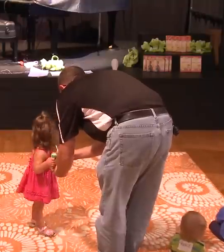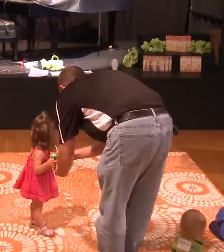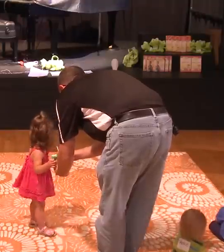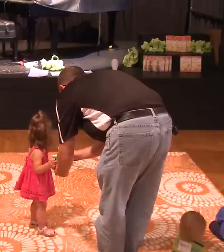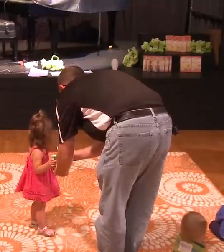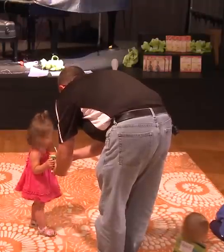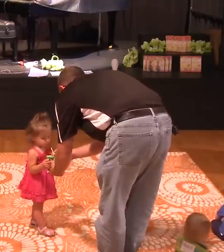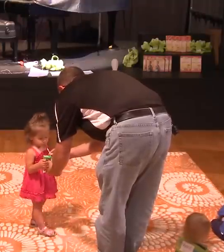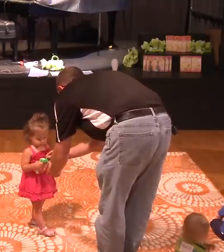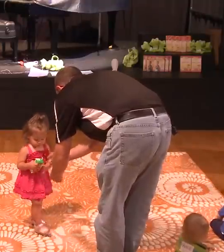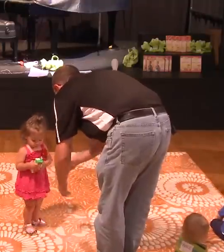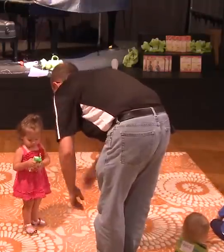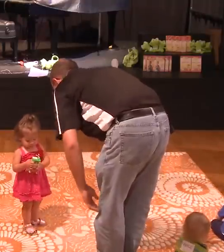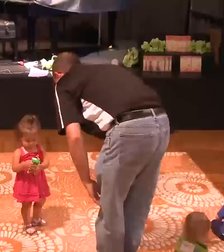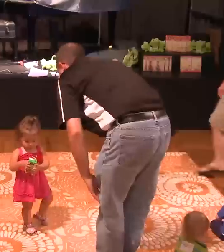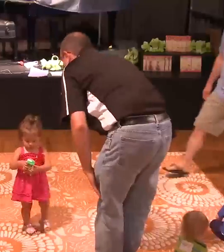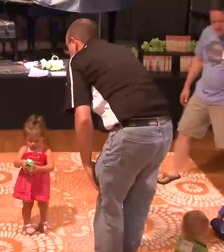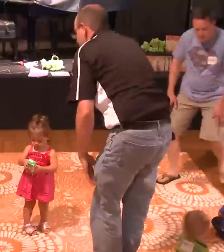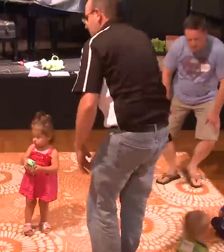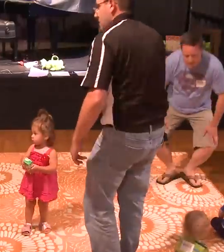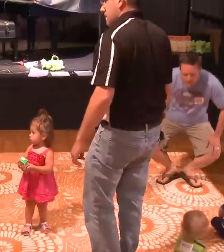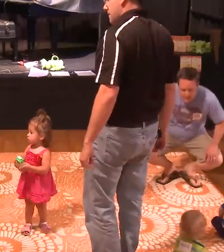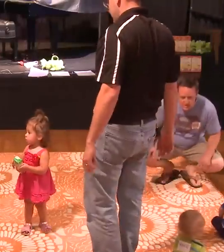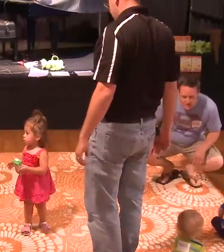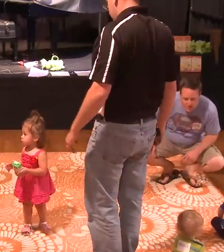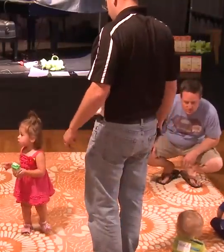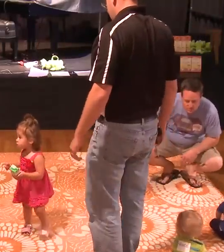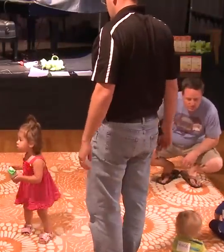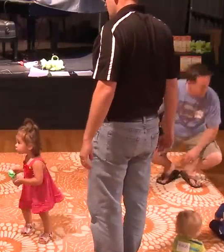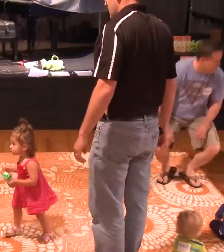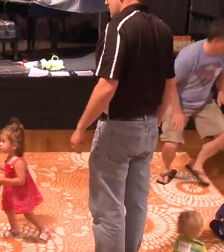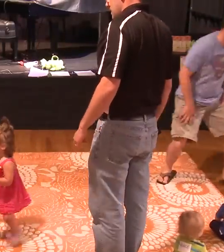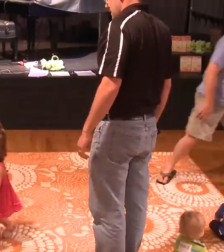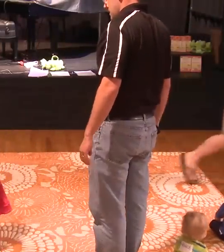We need air dude, it's hot. Cold or hot? Cold.